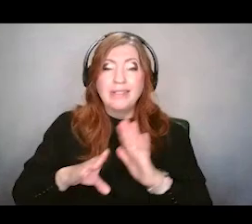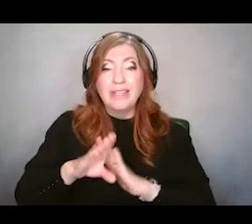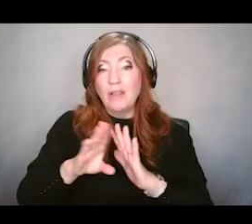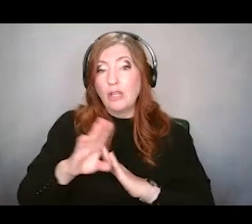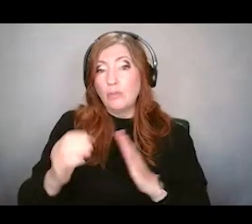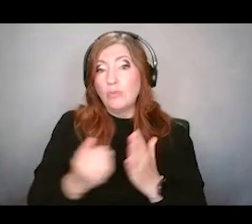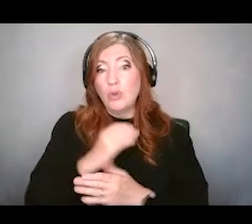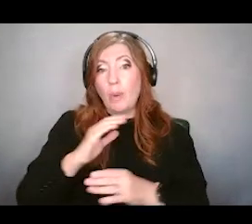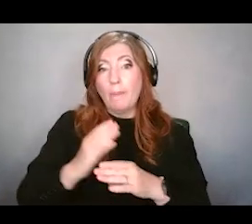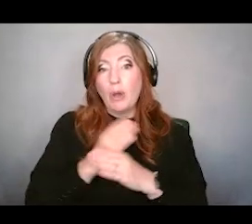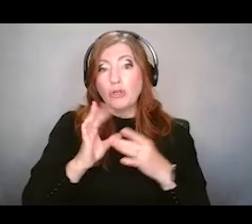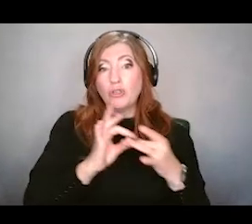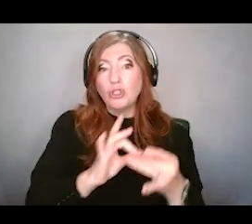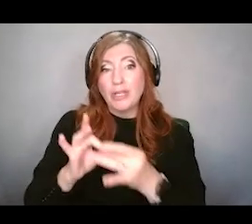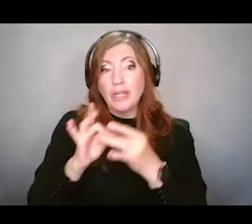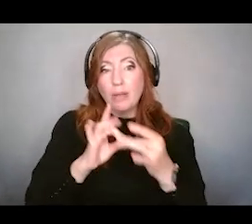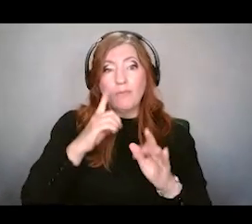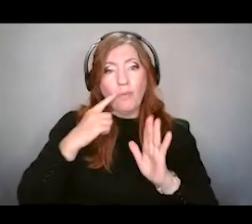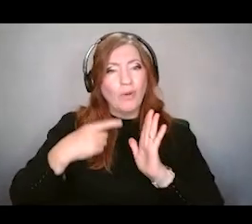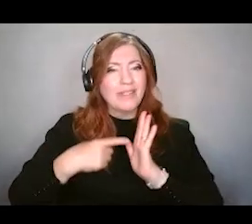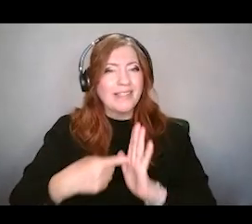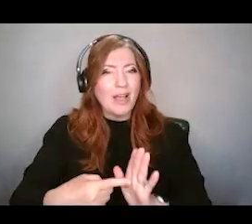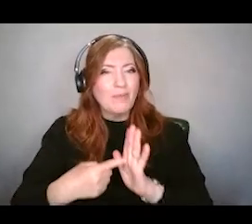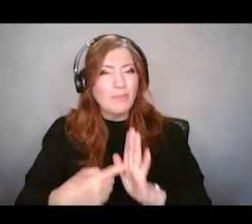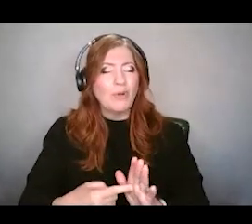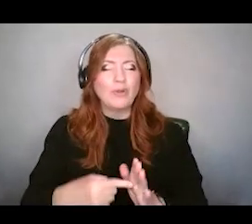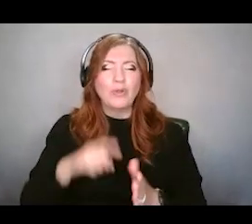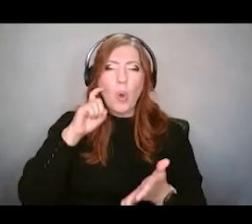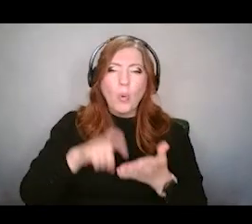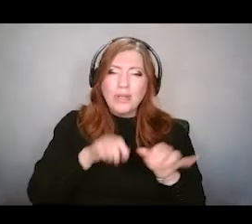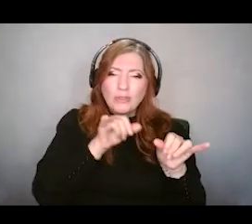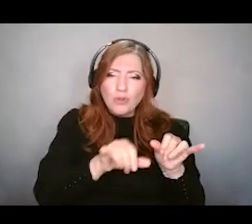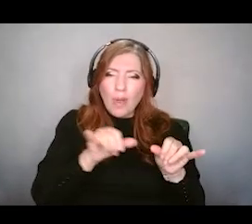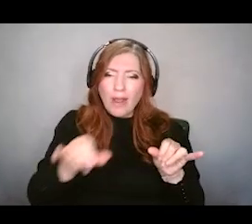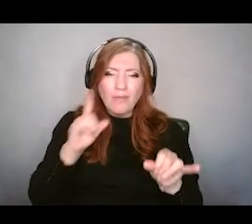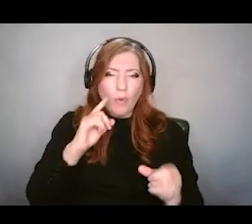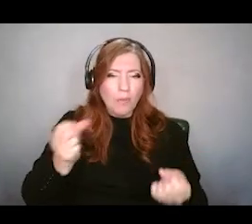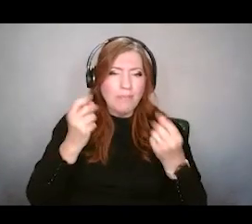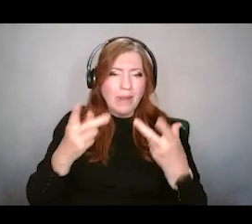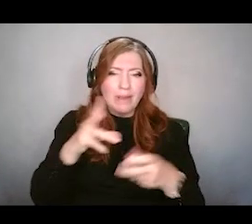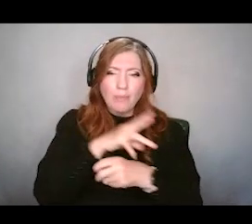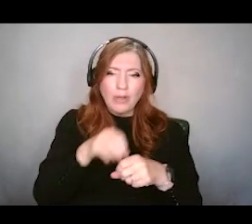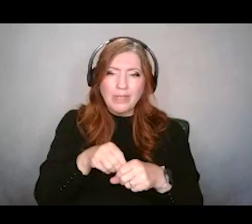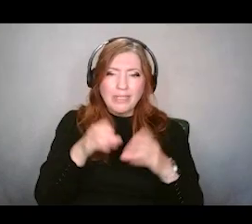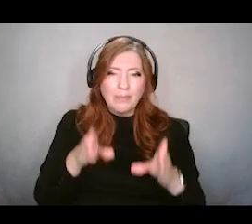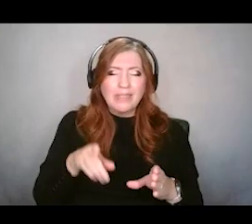For example, if you notice a trend where multiple participants need assistive technology,